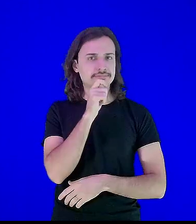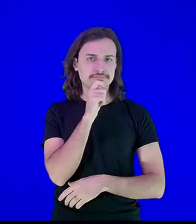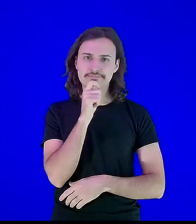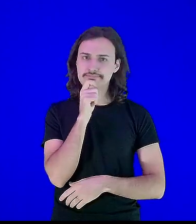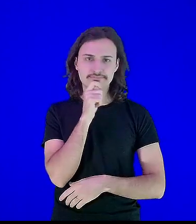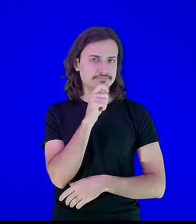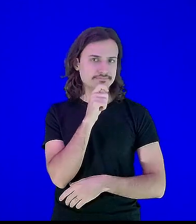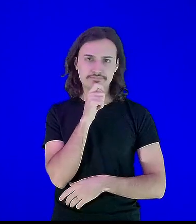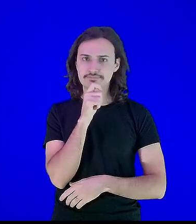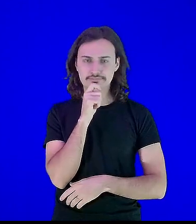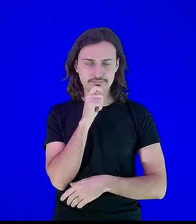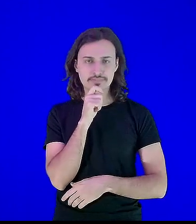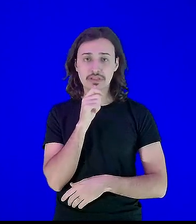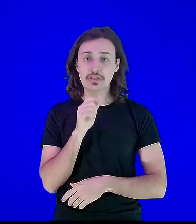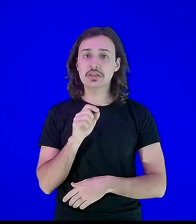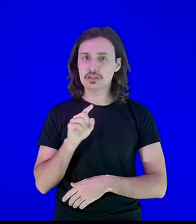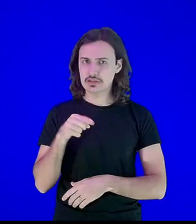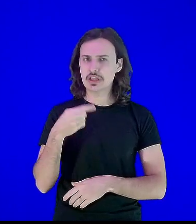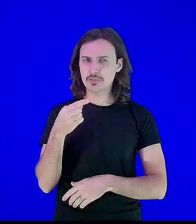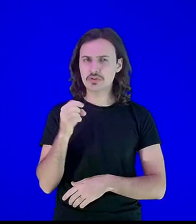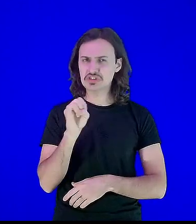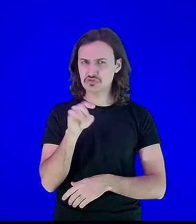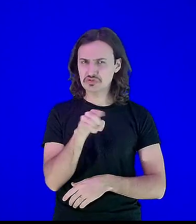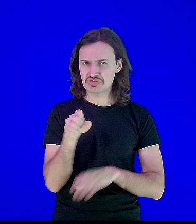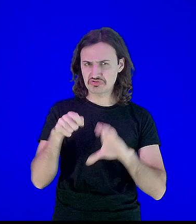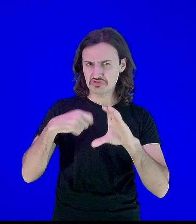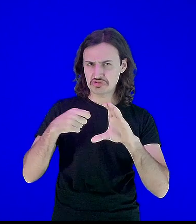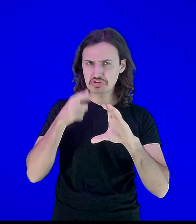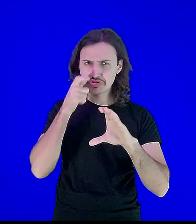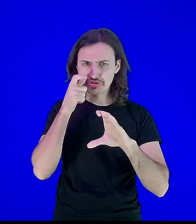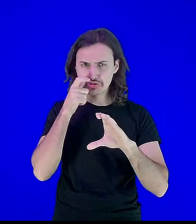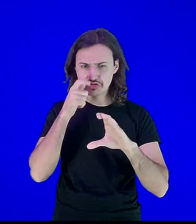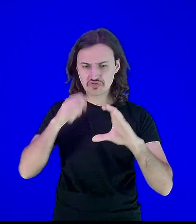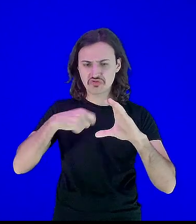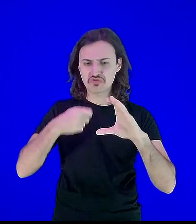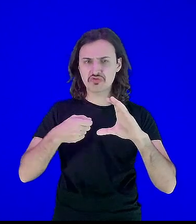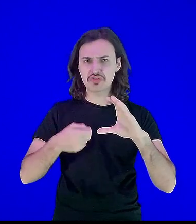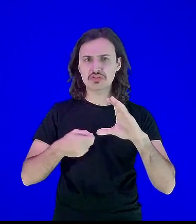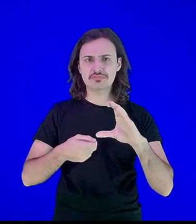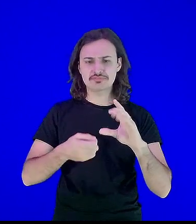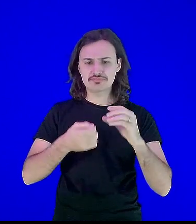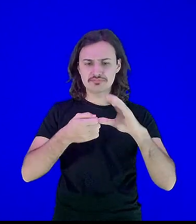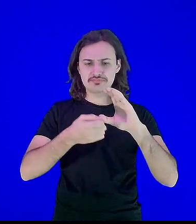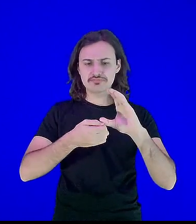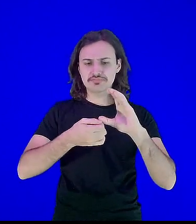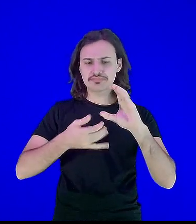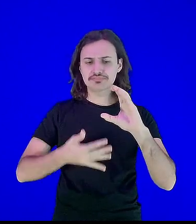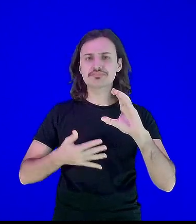and I will link it in the description below the video or in the comments so stay tuned